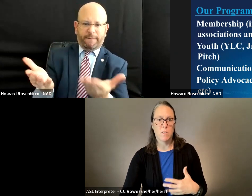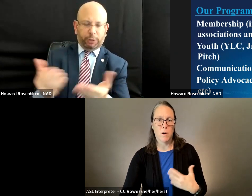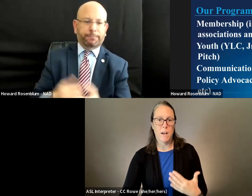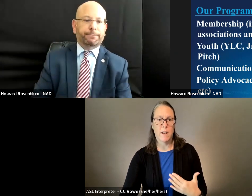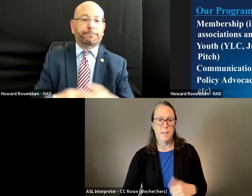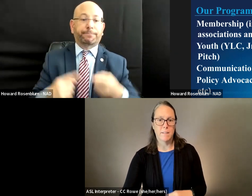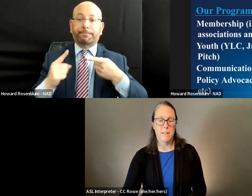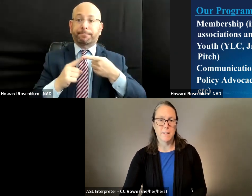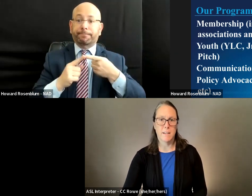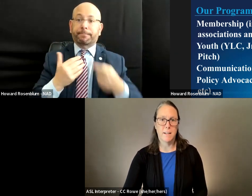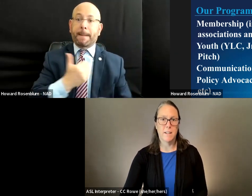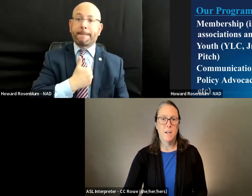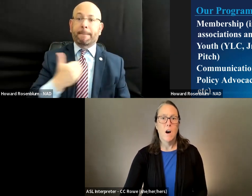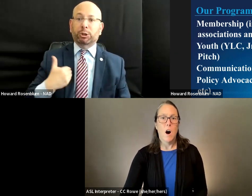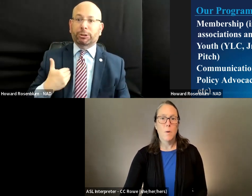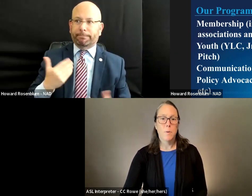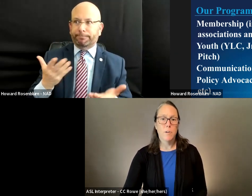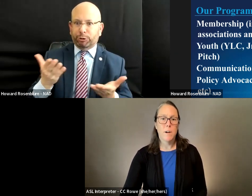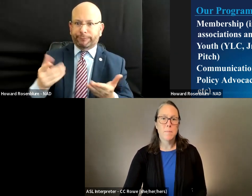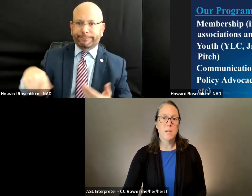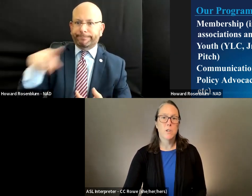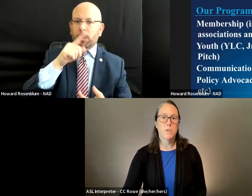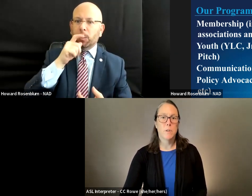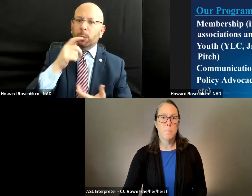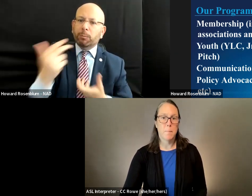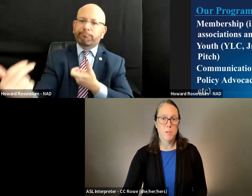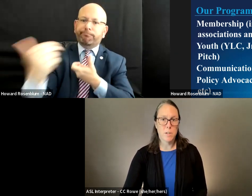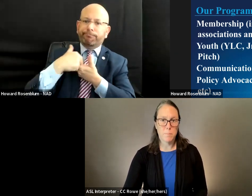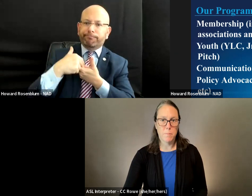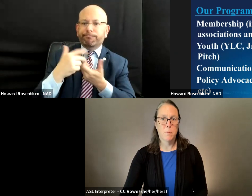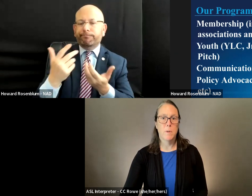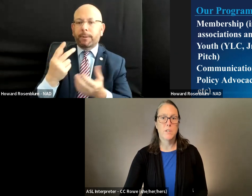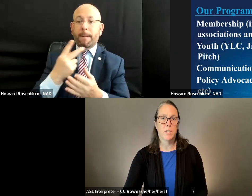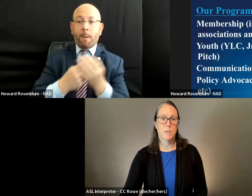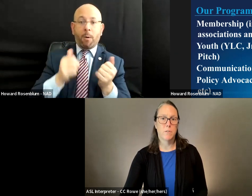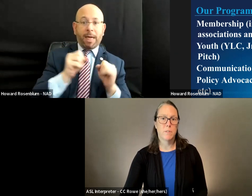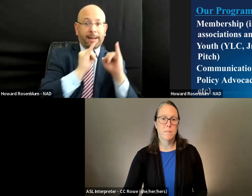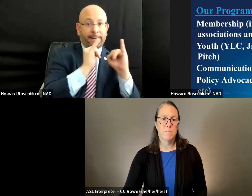going to give you a moment to look at the box so that everybody can get a chance to look at the full